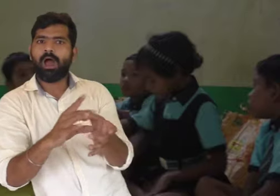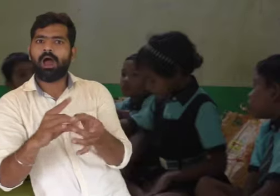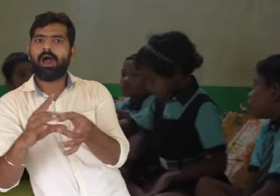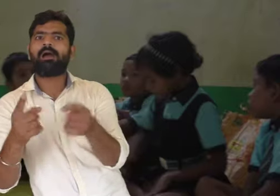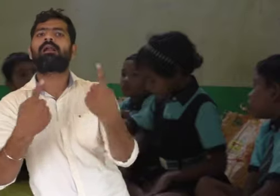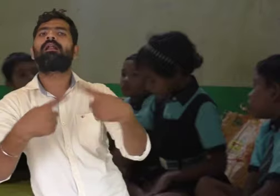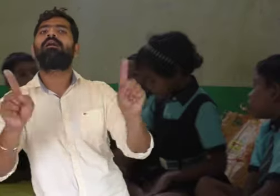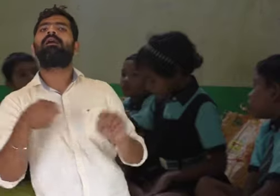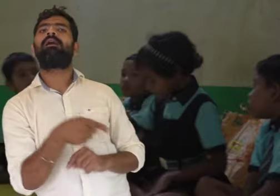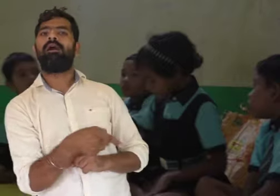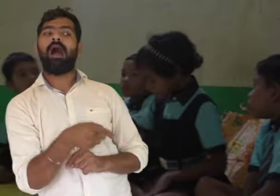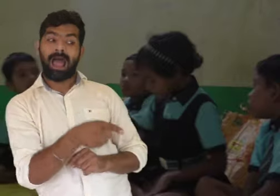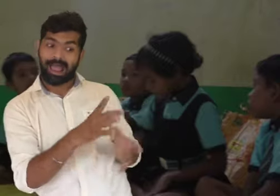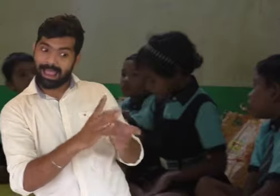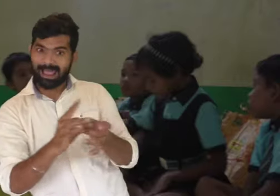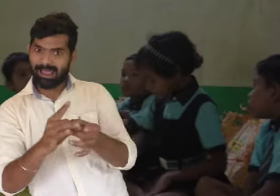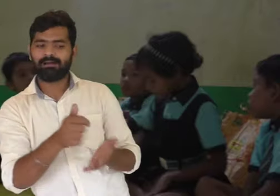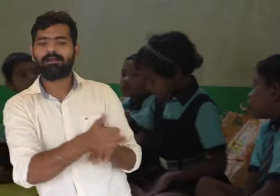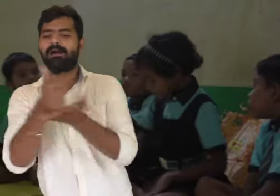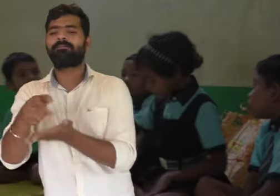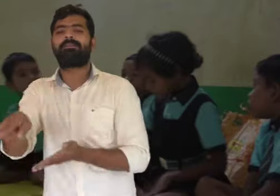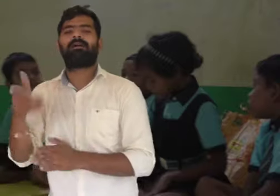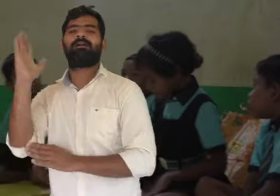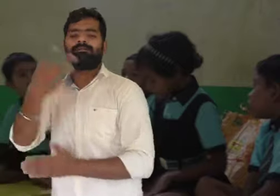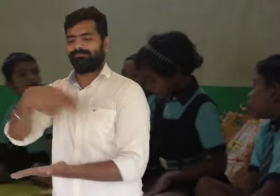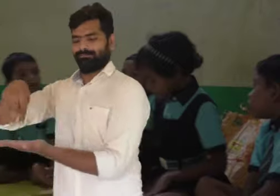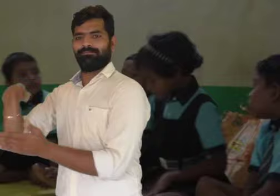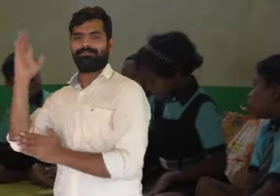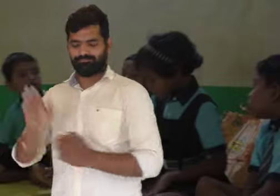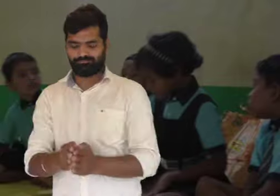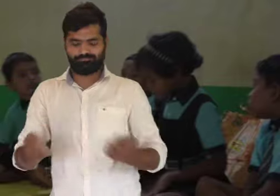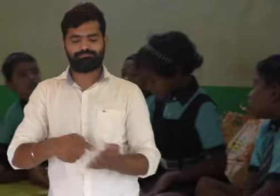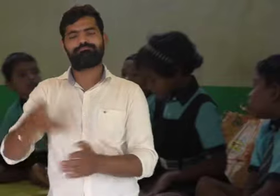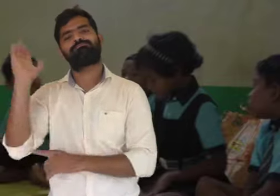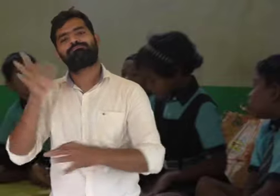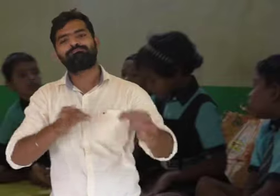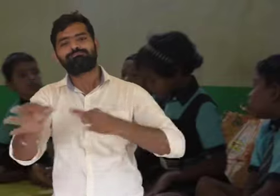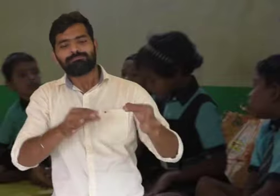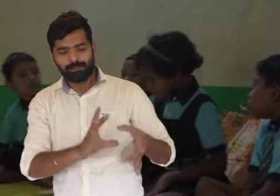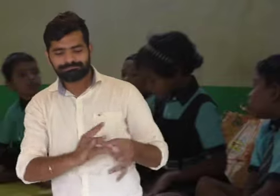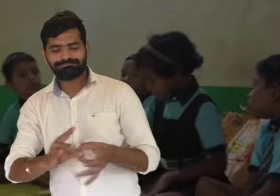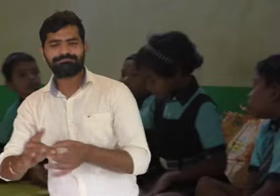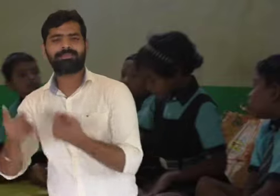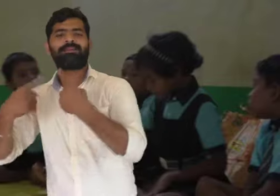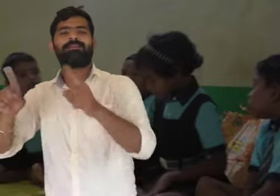empty sheet the teacher assists in recognizing the flow of the story and encouraging every child to represent his or her part via